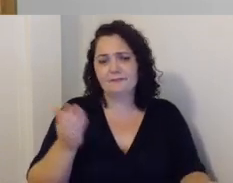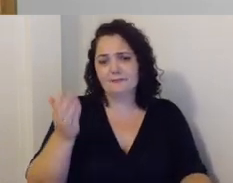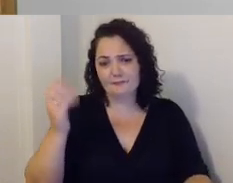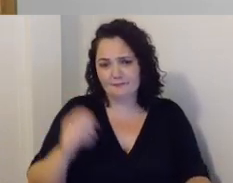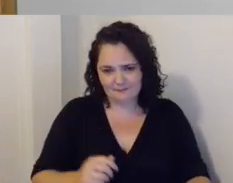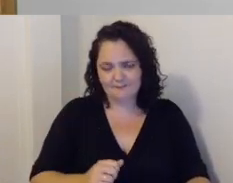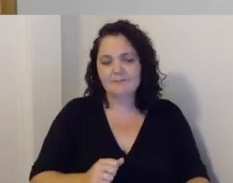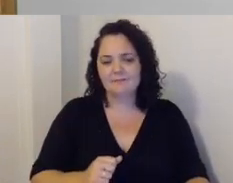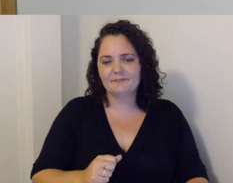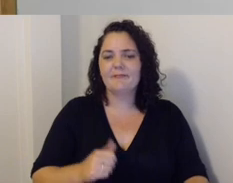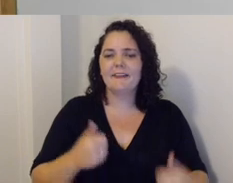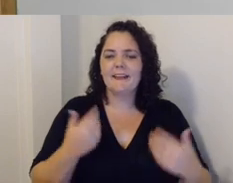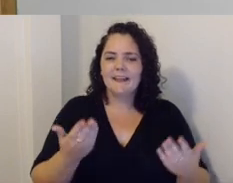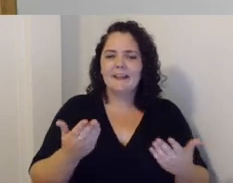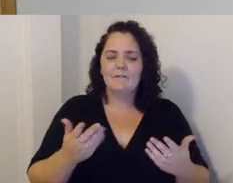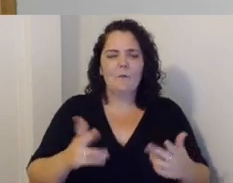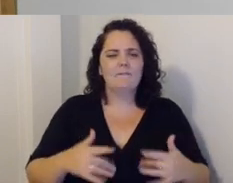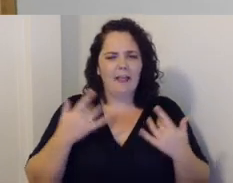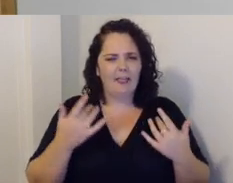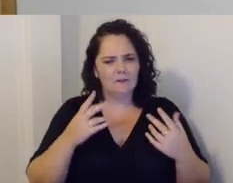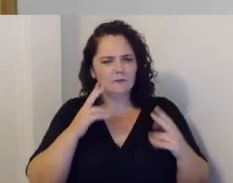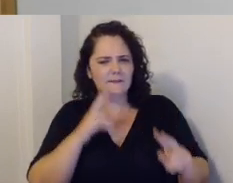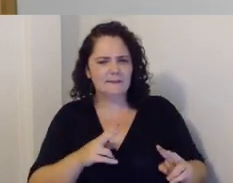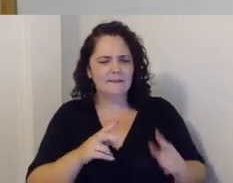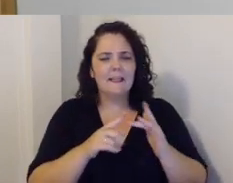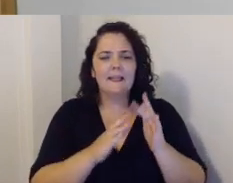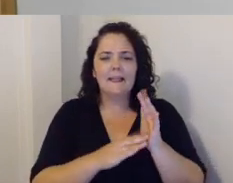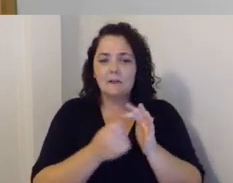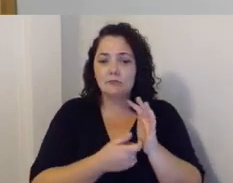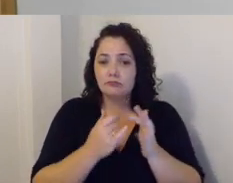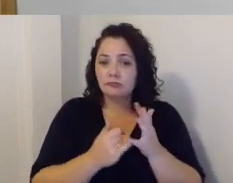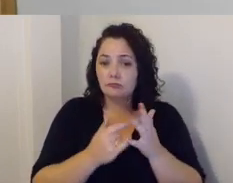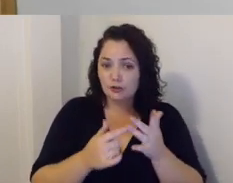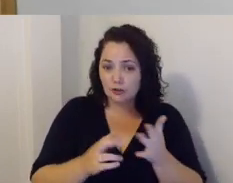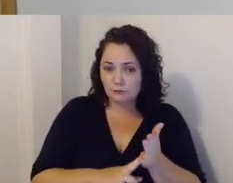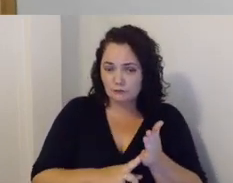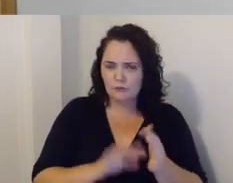getting the impression of this rather than a hard-edged description of it and I'm going to